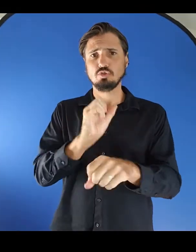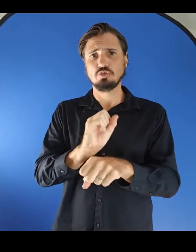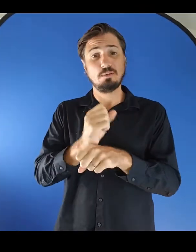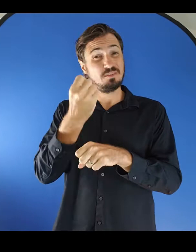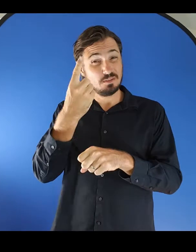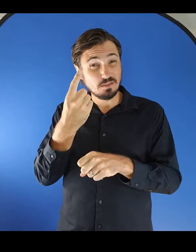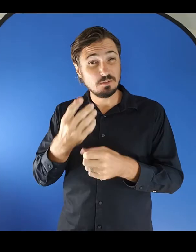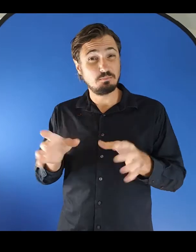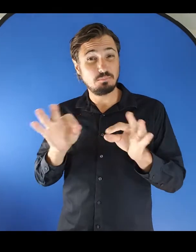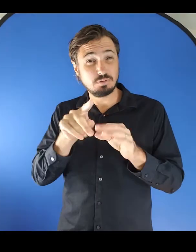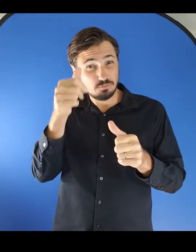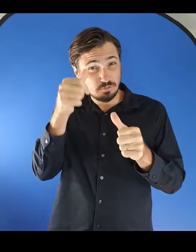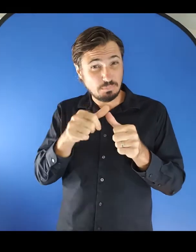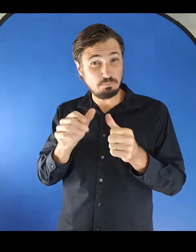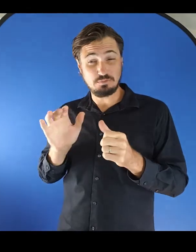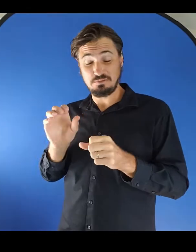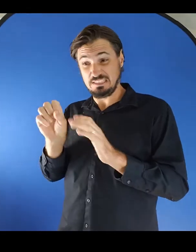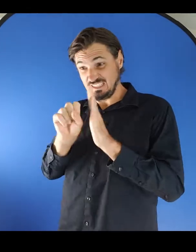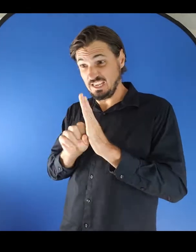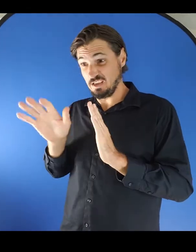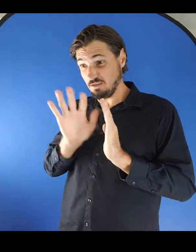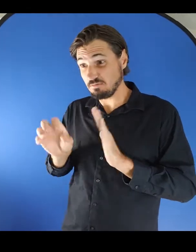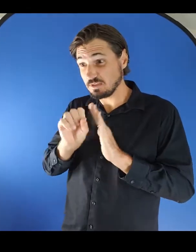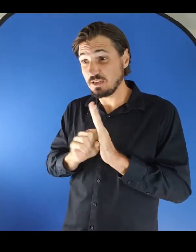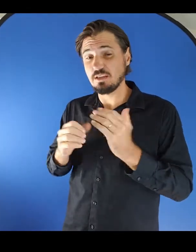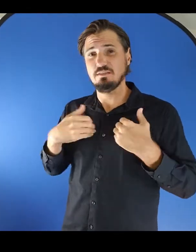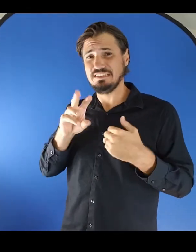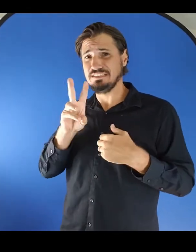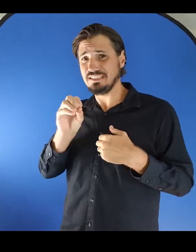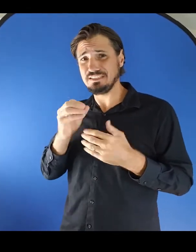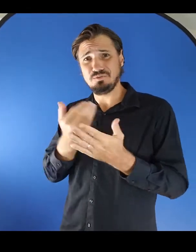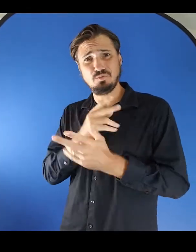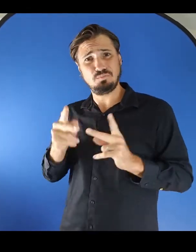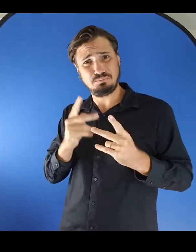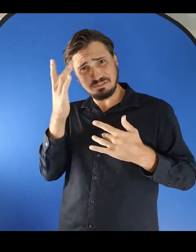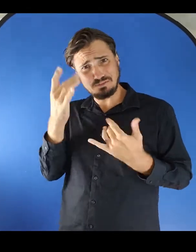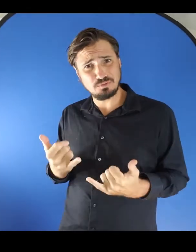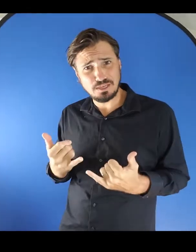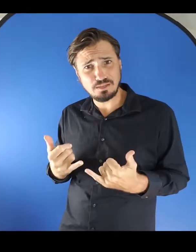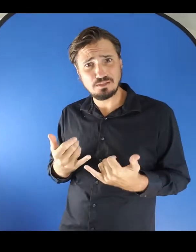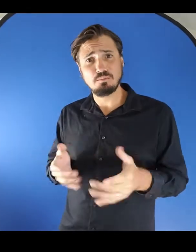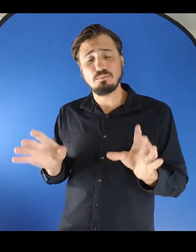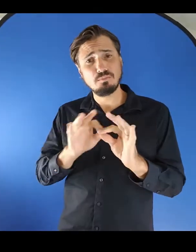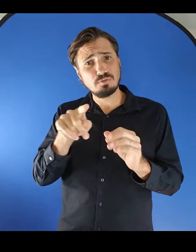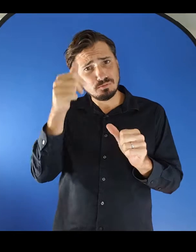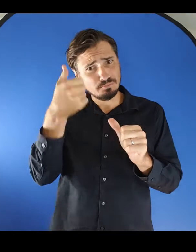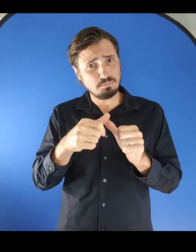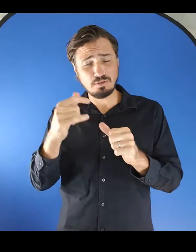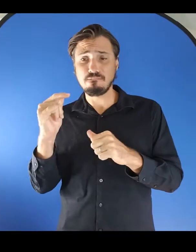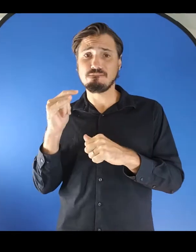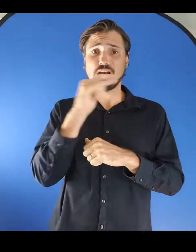I want to say again that now is NOT the time to travel. Flying off island should be limited to essential needs only.